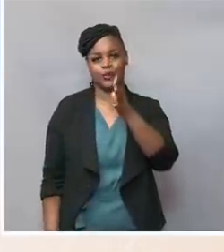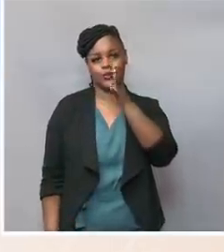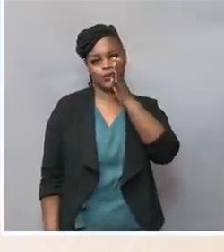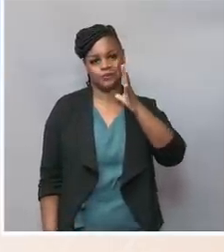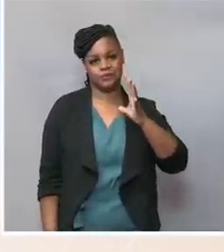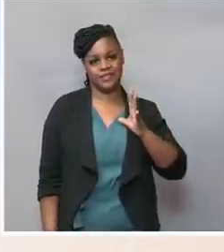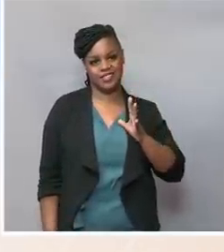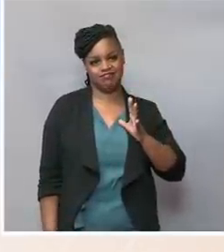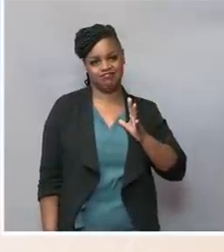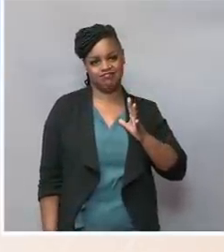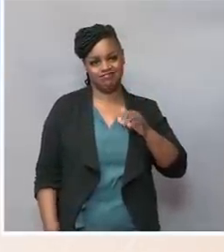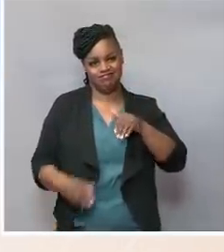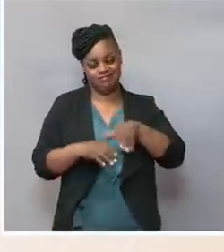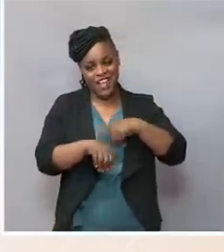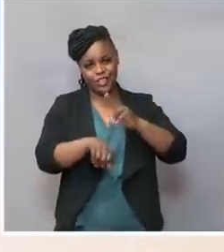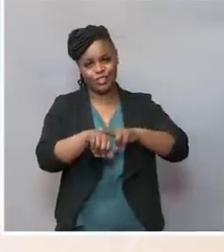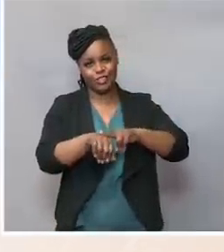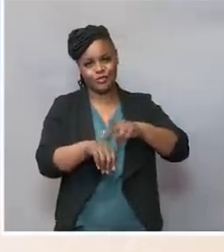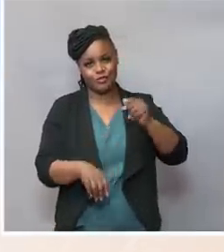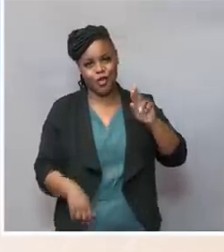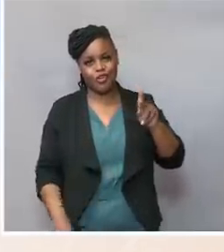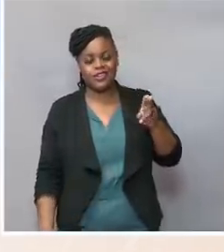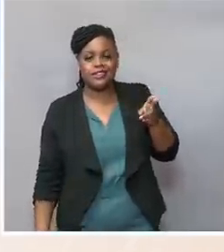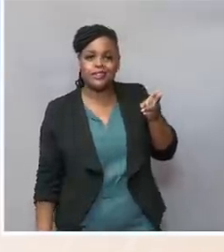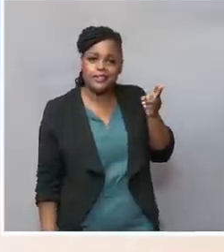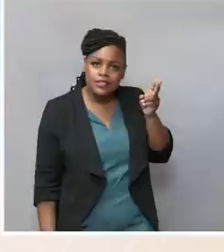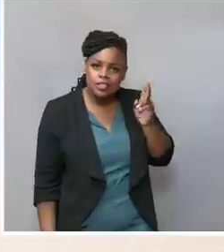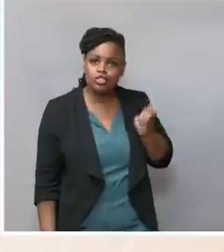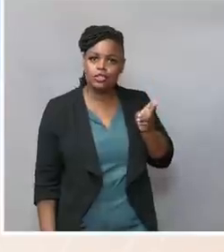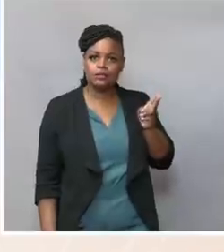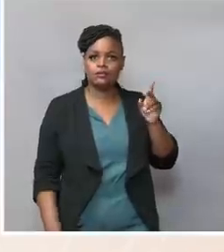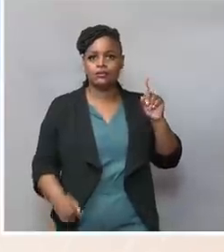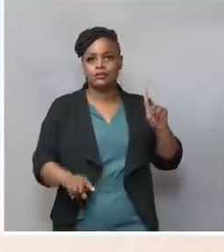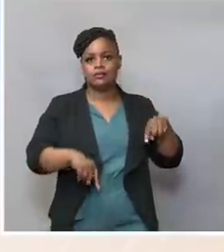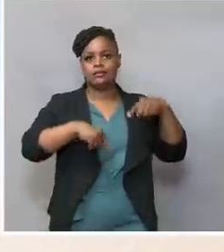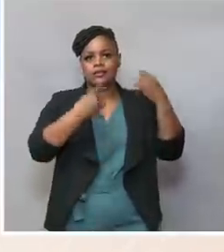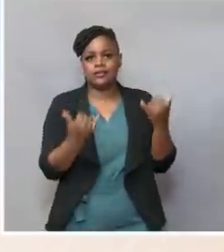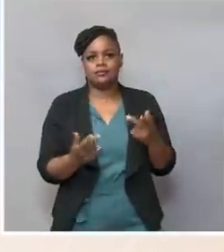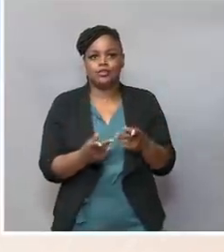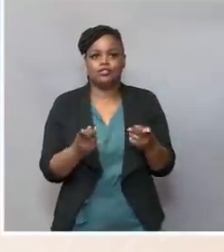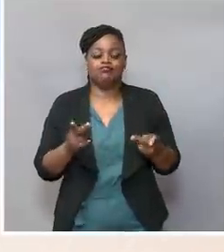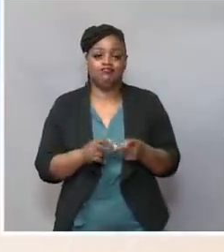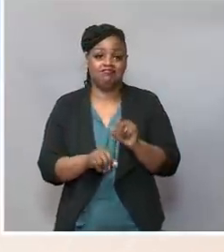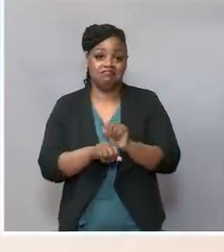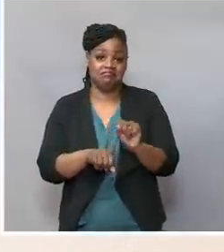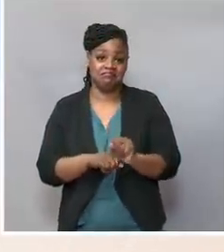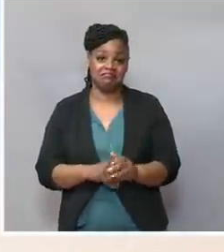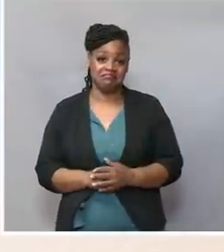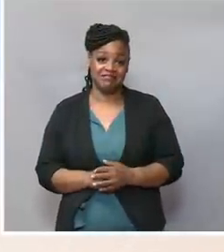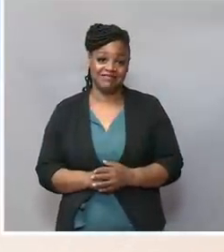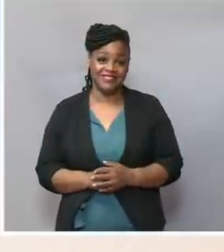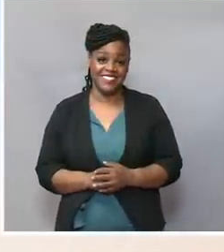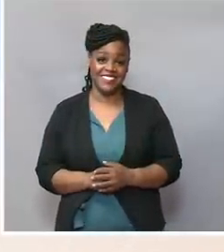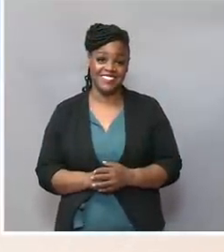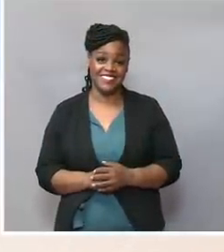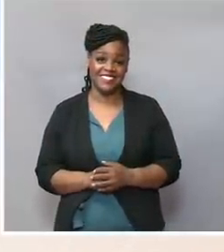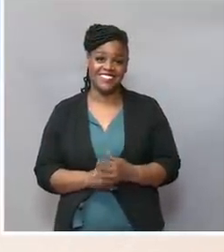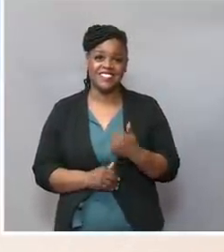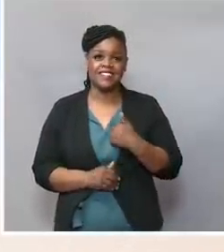to hold this place. And I consider it an honor, a privilege and a responsibility